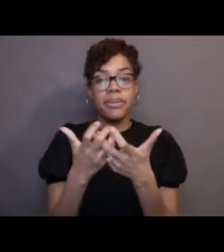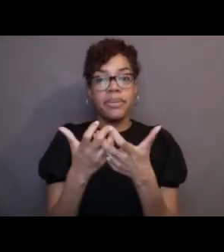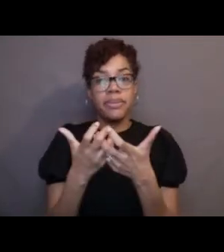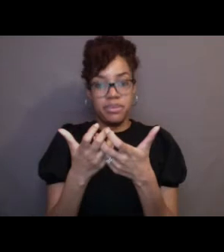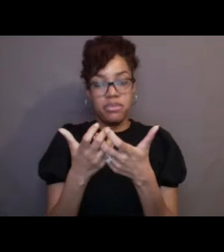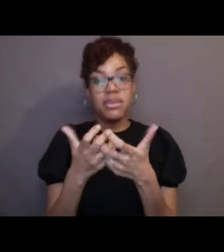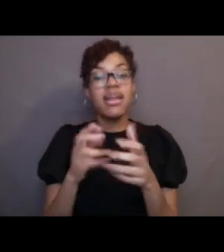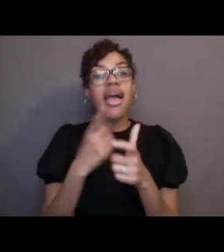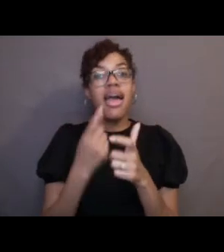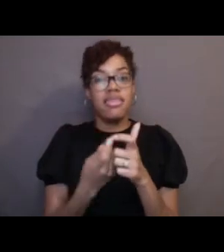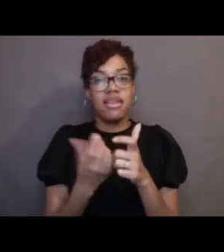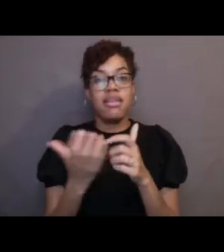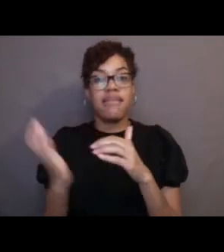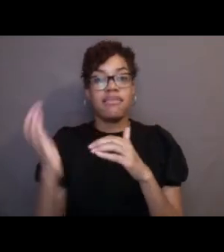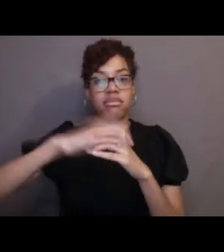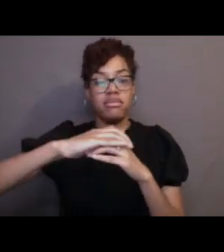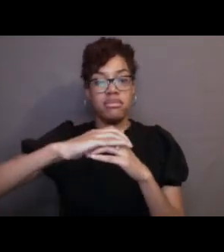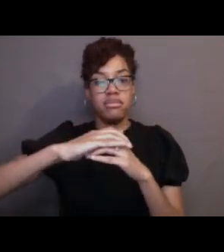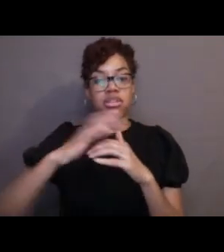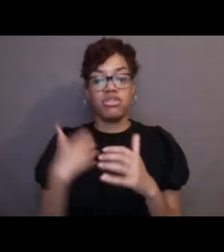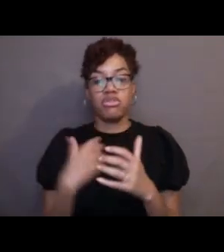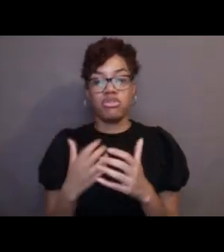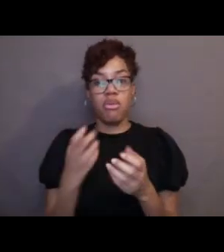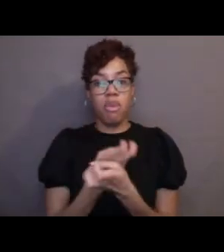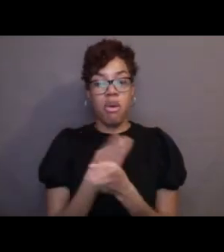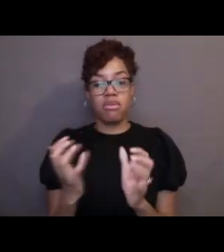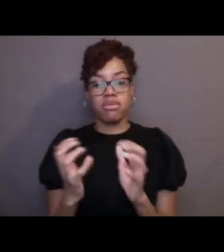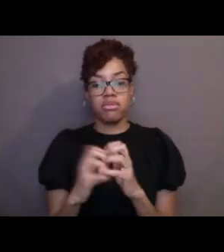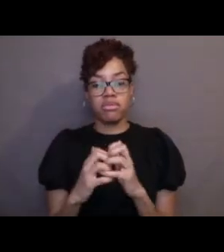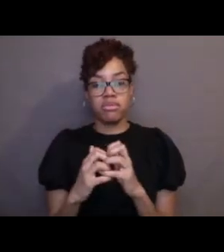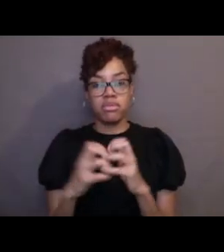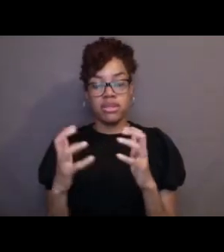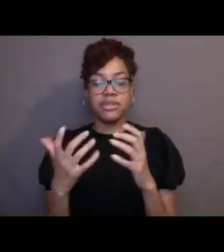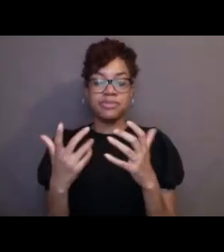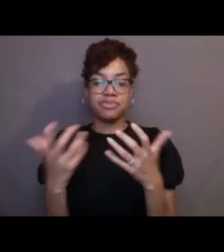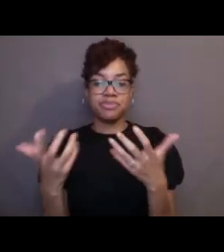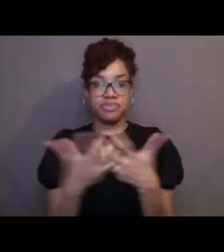Leatherback bones are not fused and their shell isn't as hard on top.